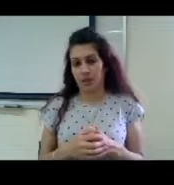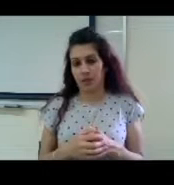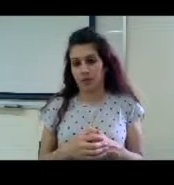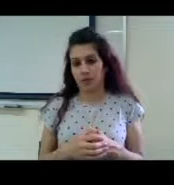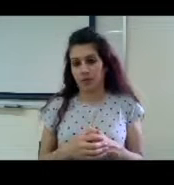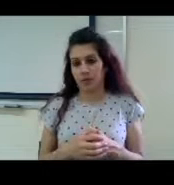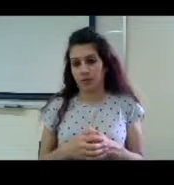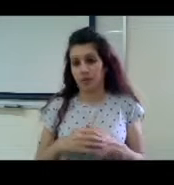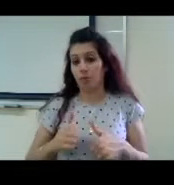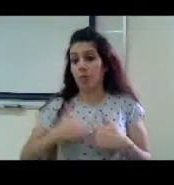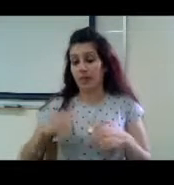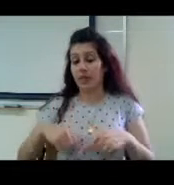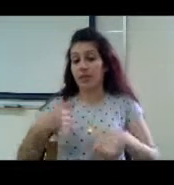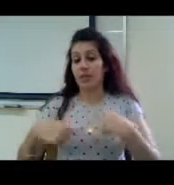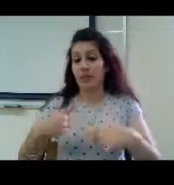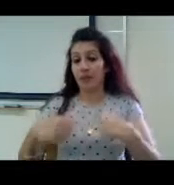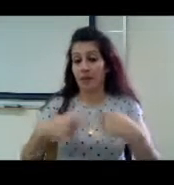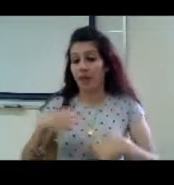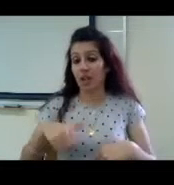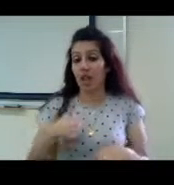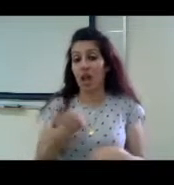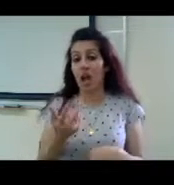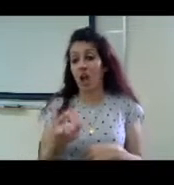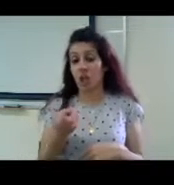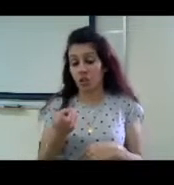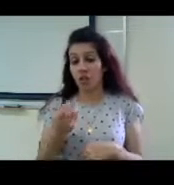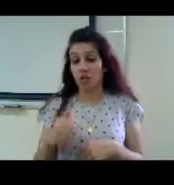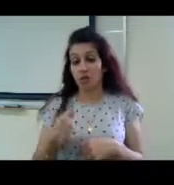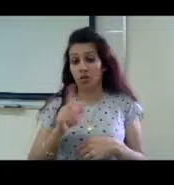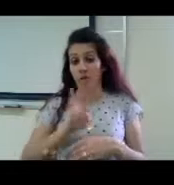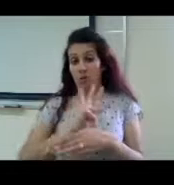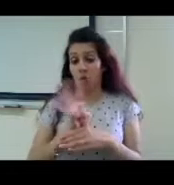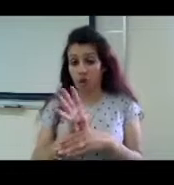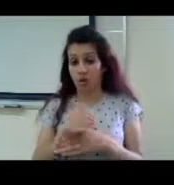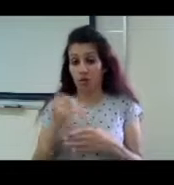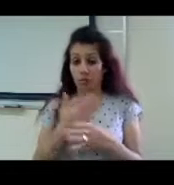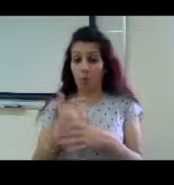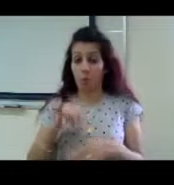environments that have more limited connectivity and really engaging around